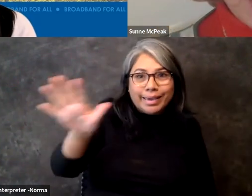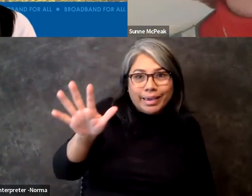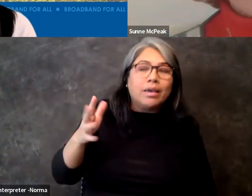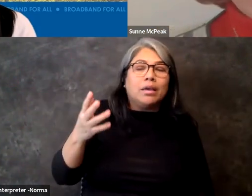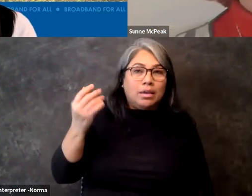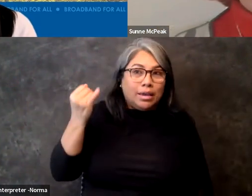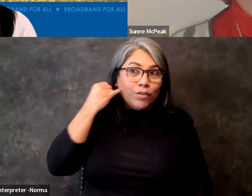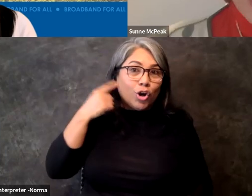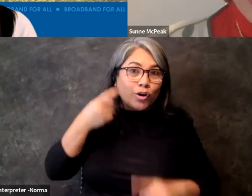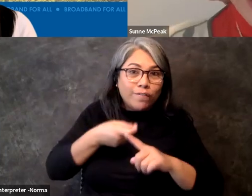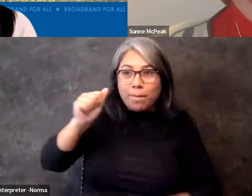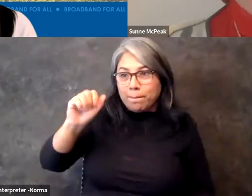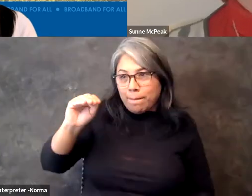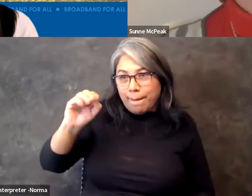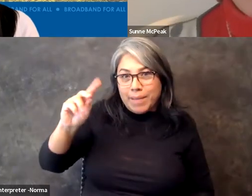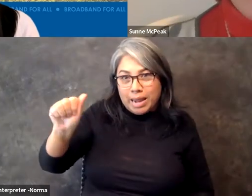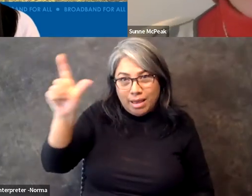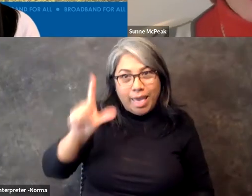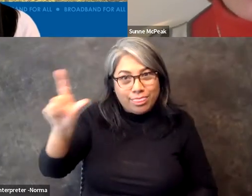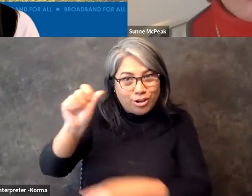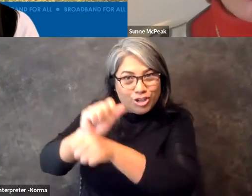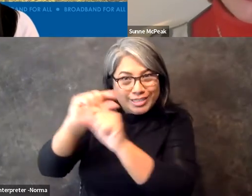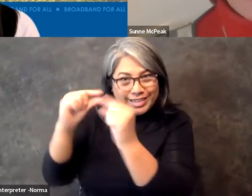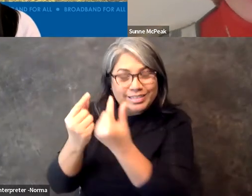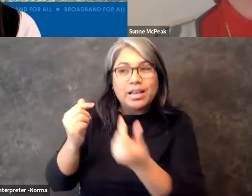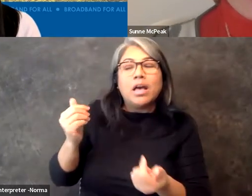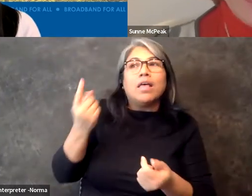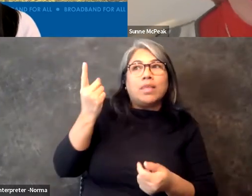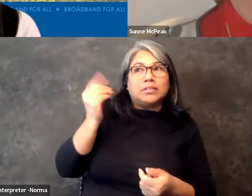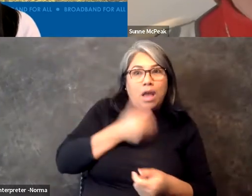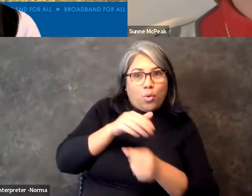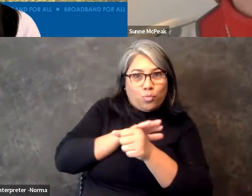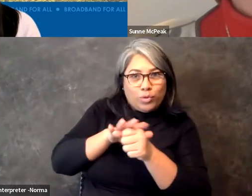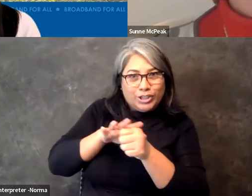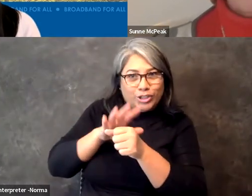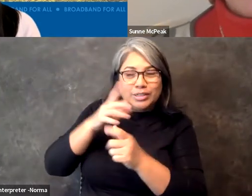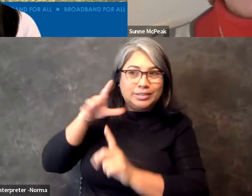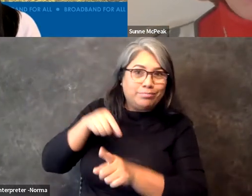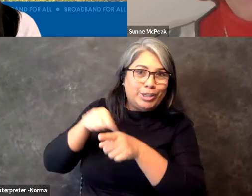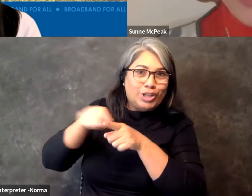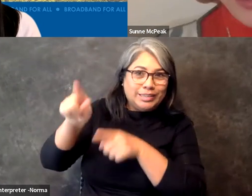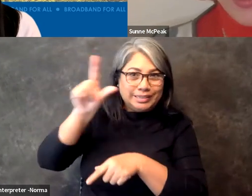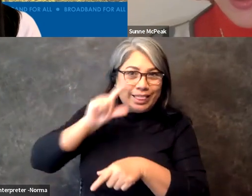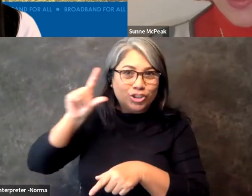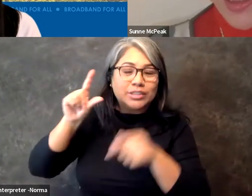which that is one of our regions that specializes in logistics. 70% of the jobs that are not filled